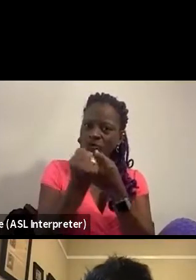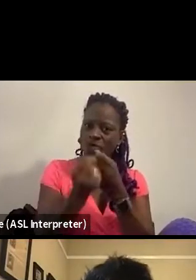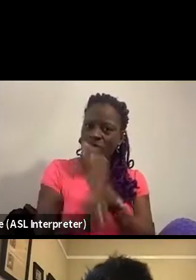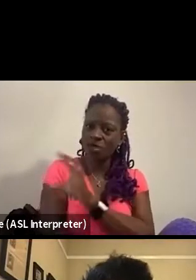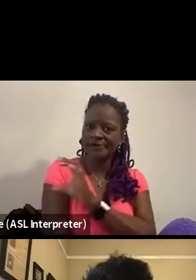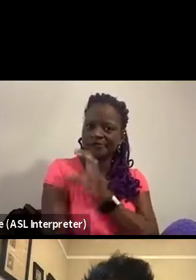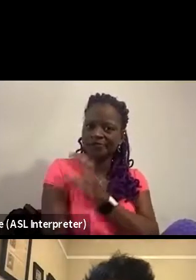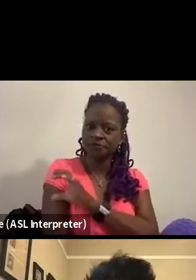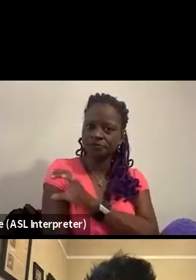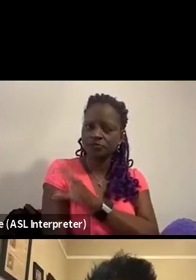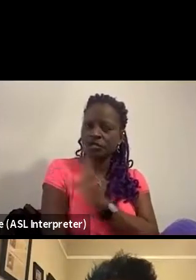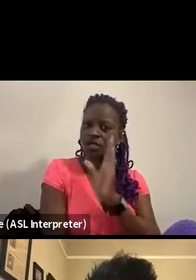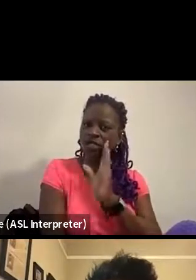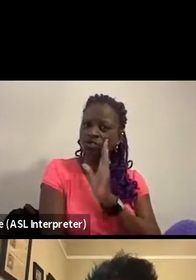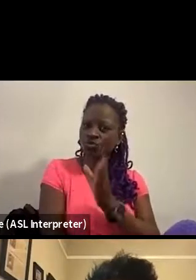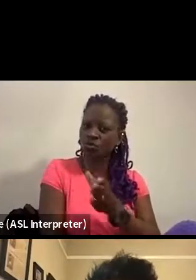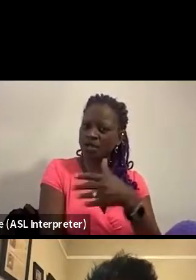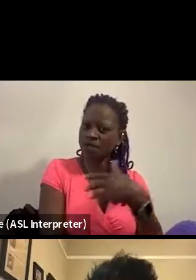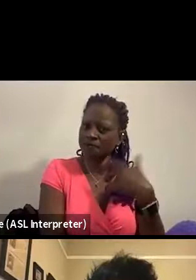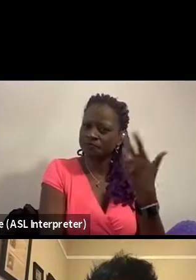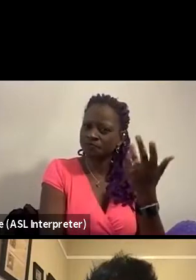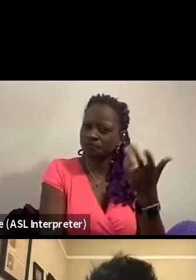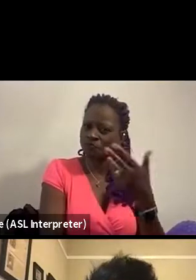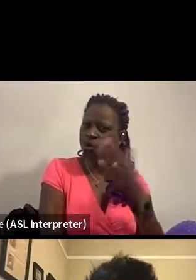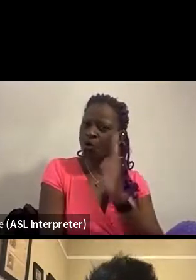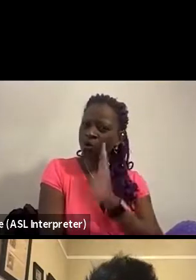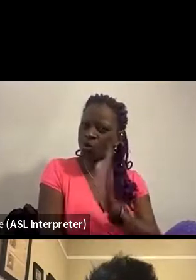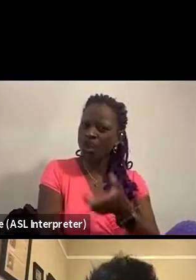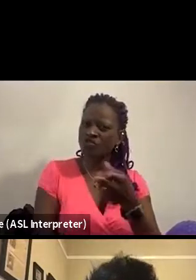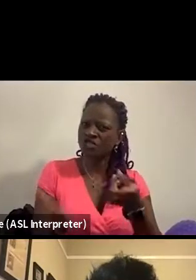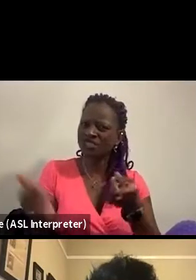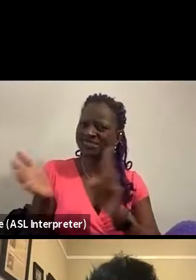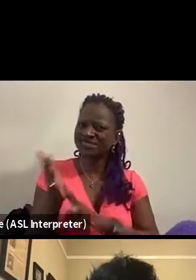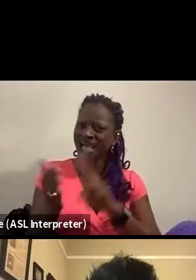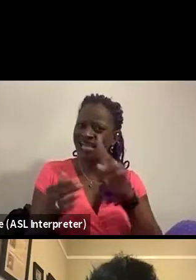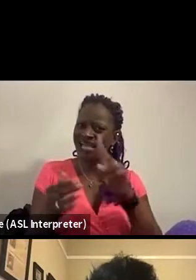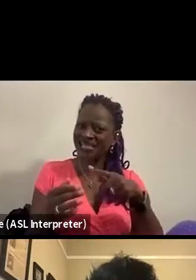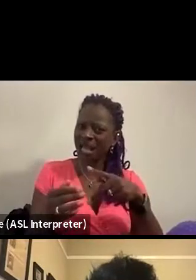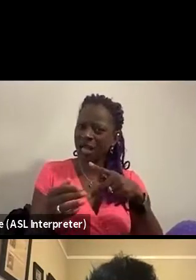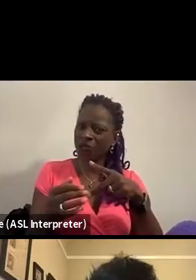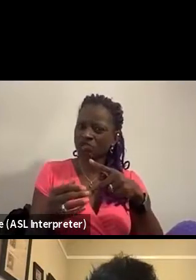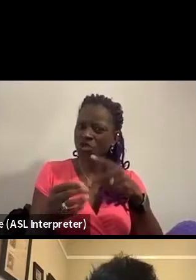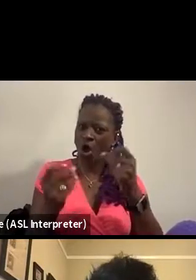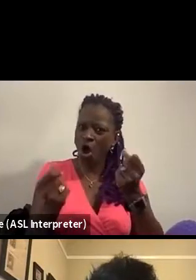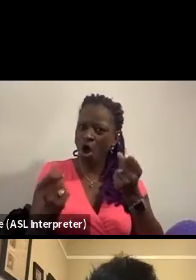Will those will those sign ups immediately migrate to my turn?